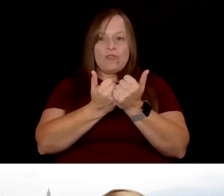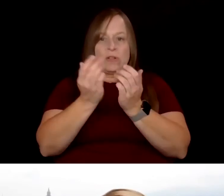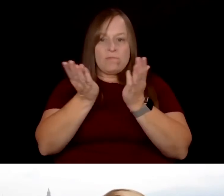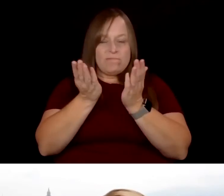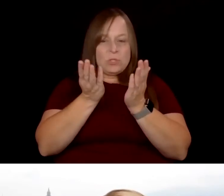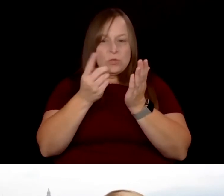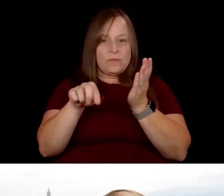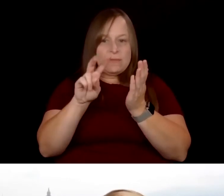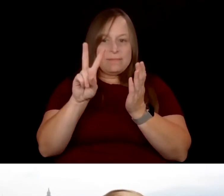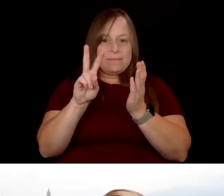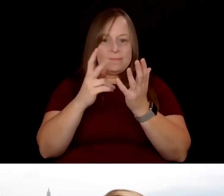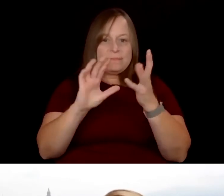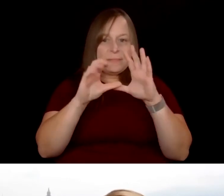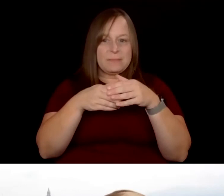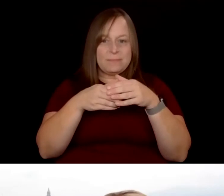the population that...